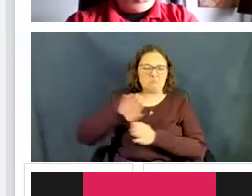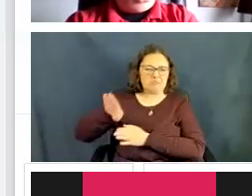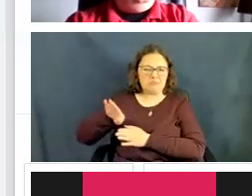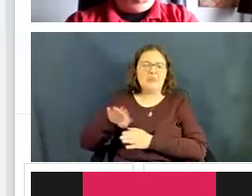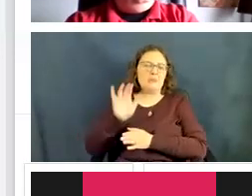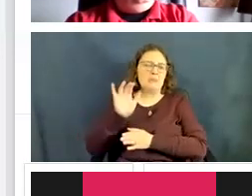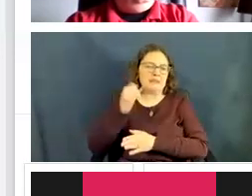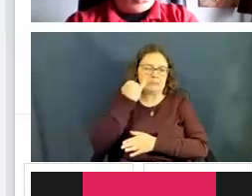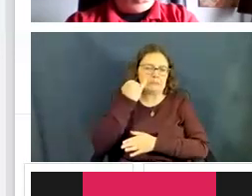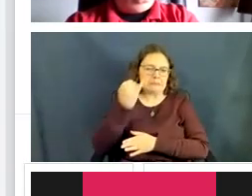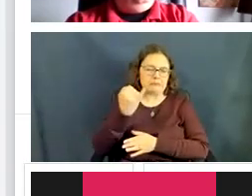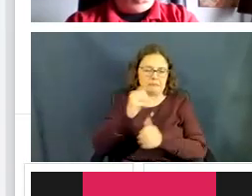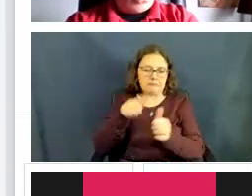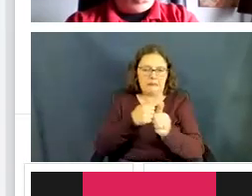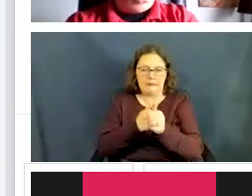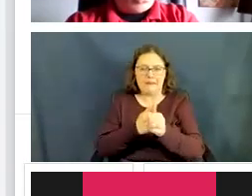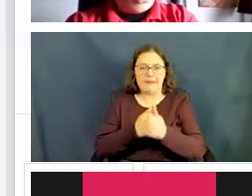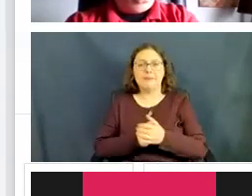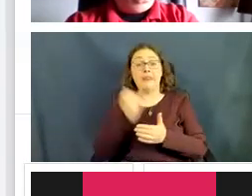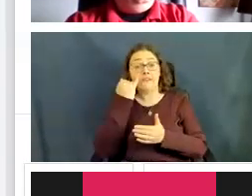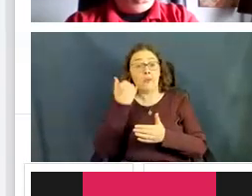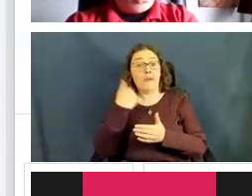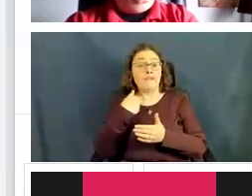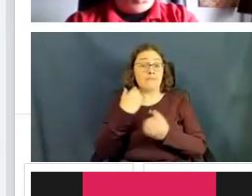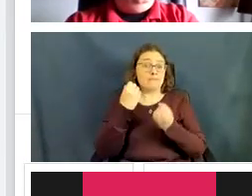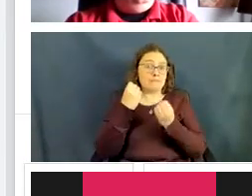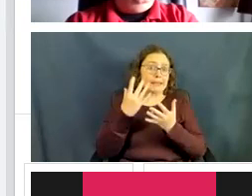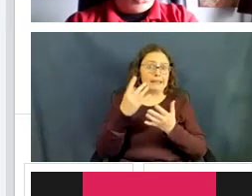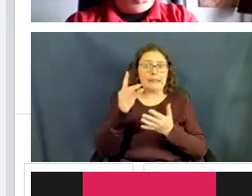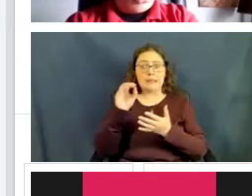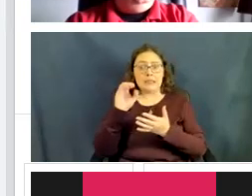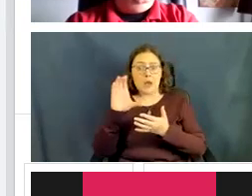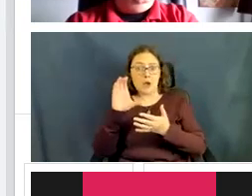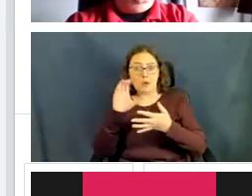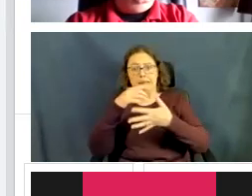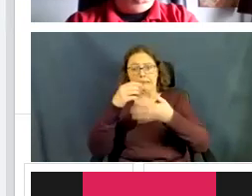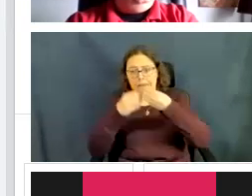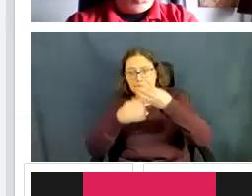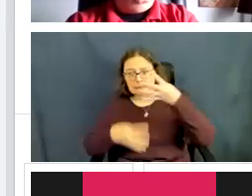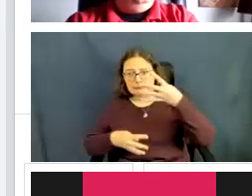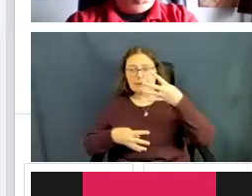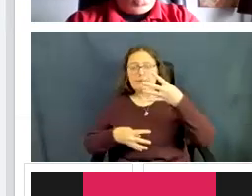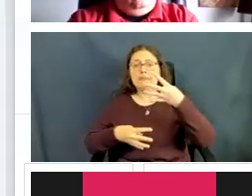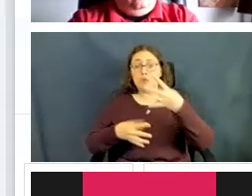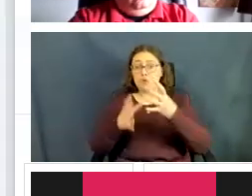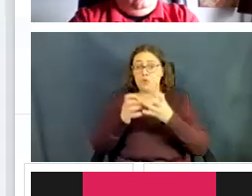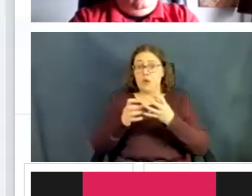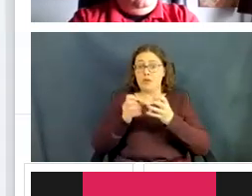started. Ignore this and go to the icon of a person, next to the cog icon. The person with a little plus.